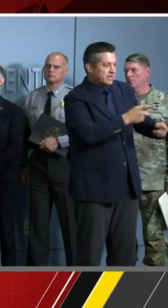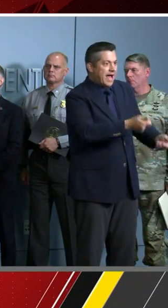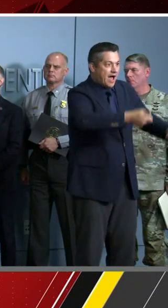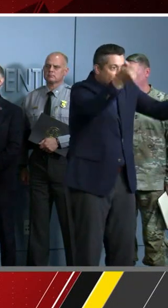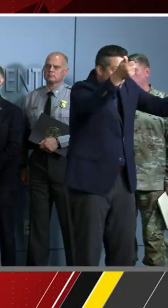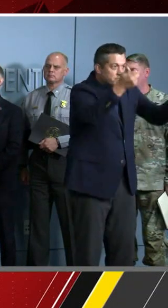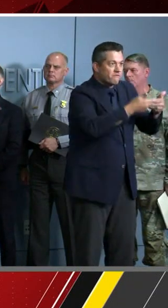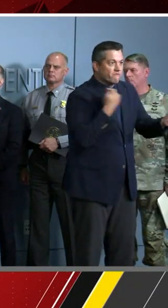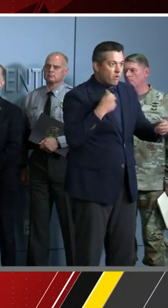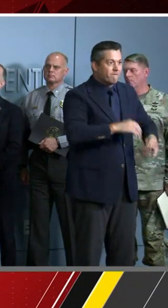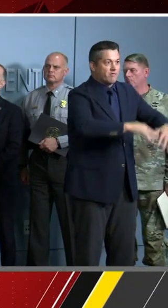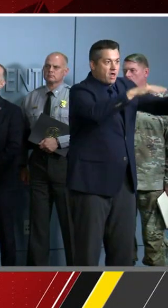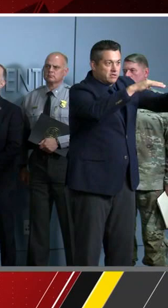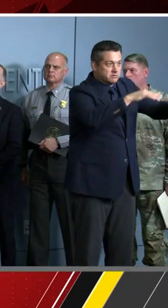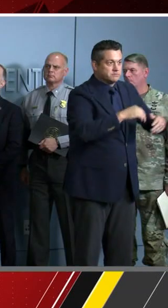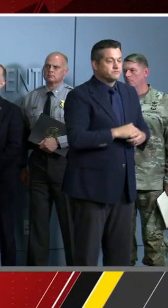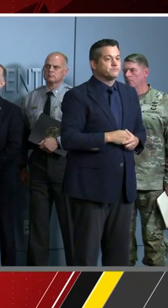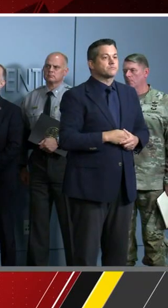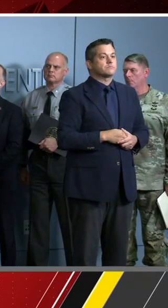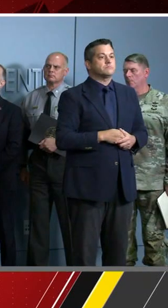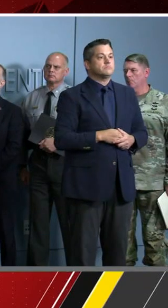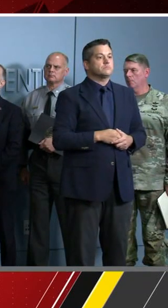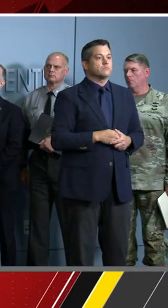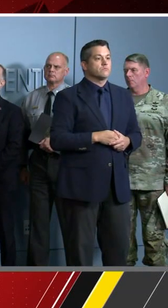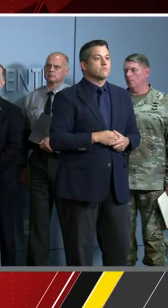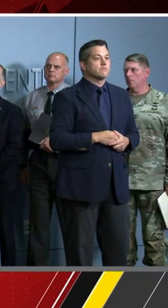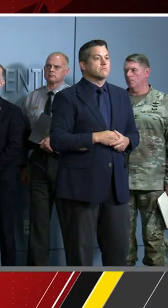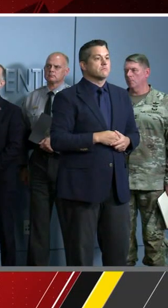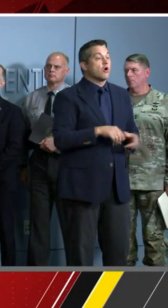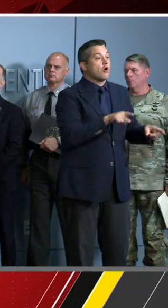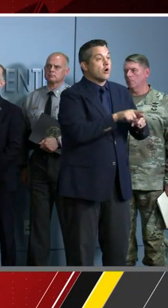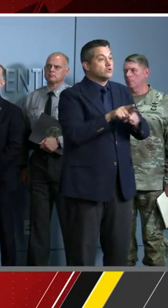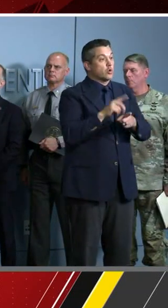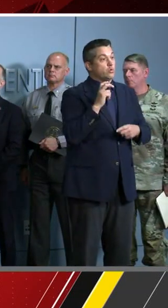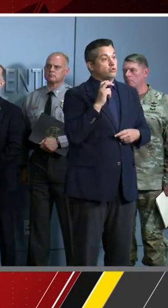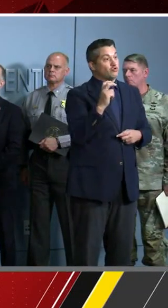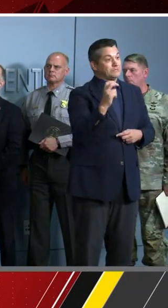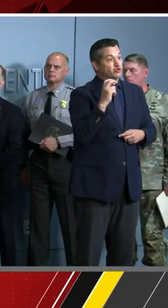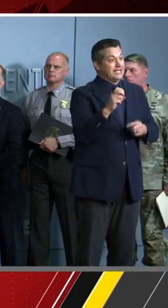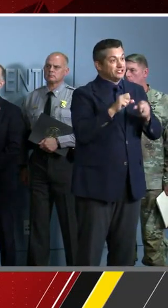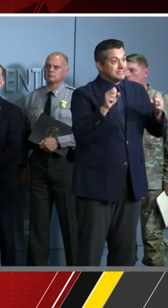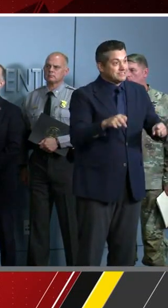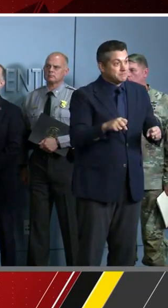learned a lot about what we need